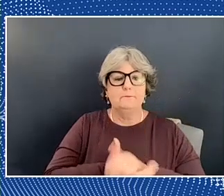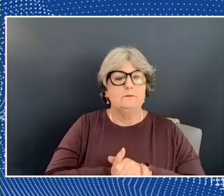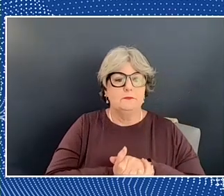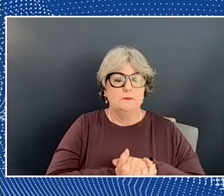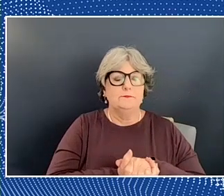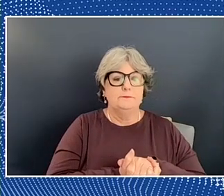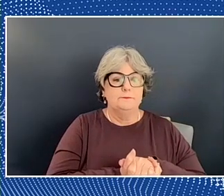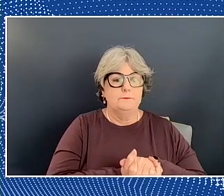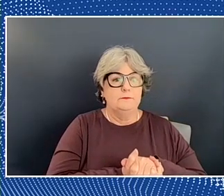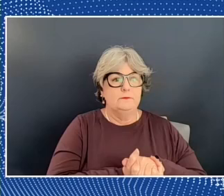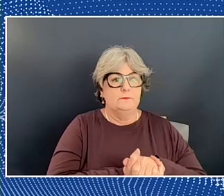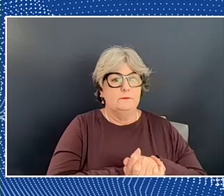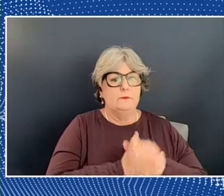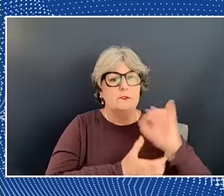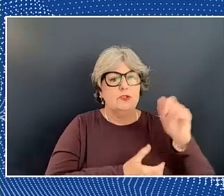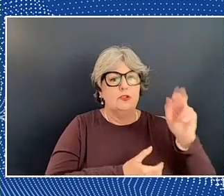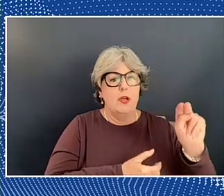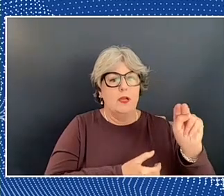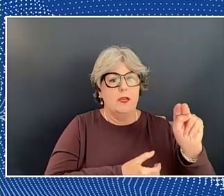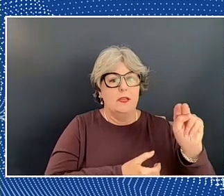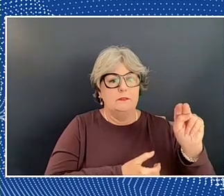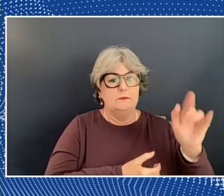John. for some reason, that house foreclosed-